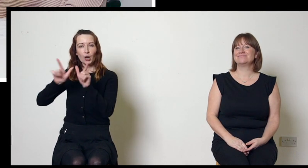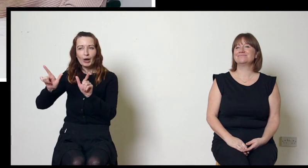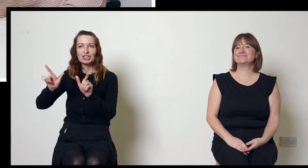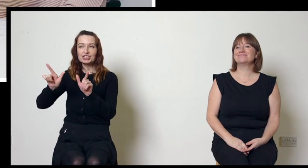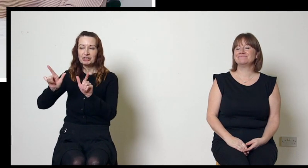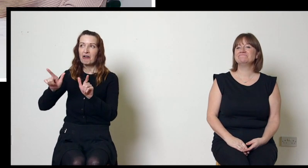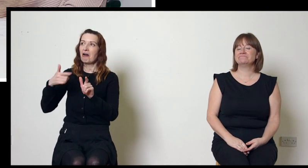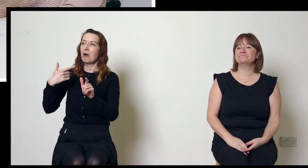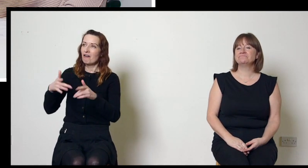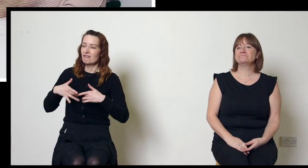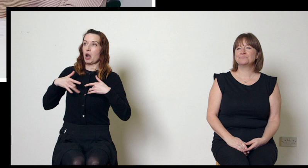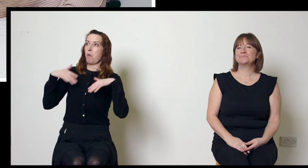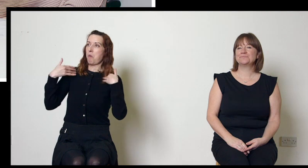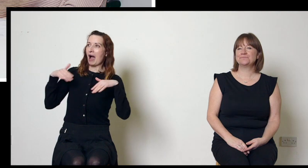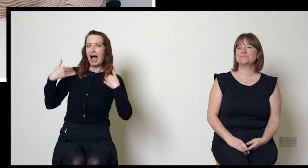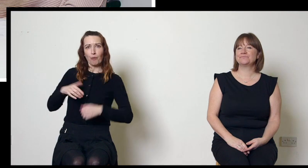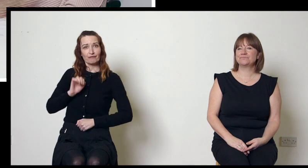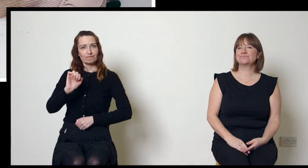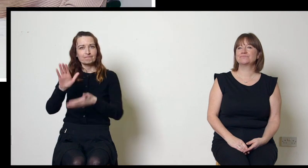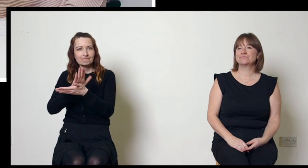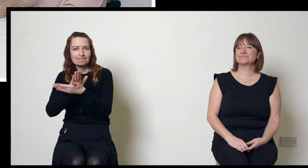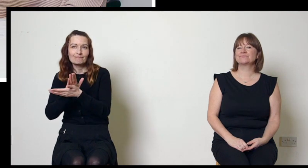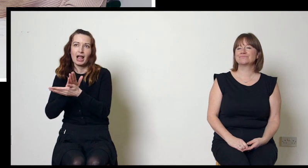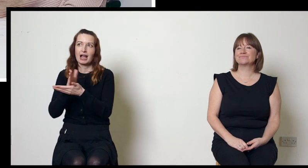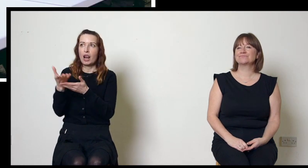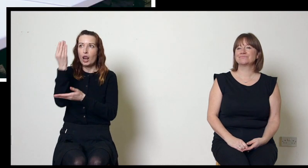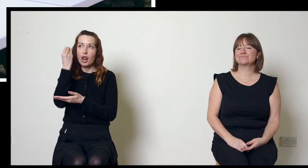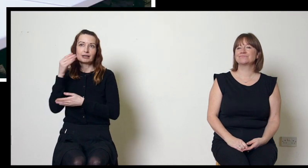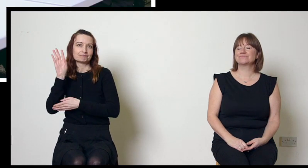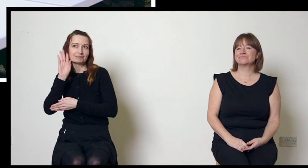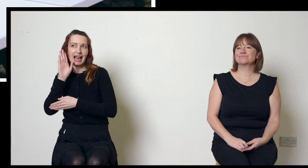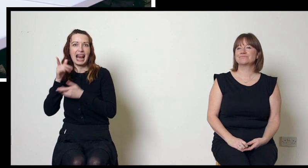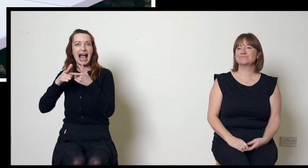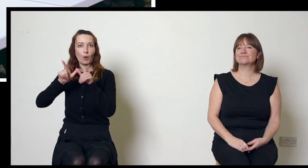If you enjoy language and enjoy, you know, people expressing themselves